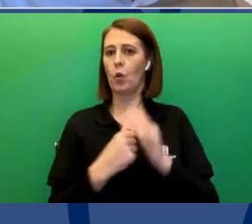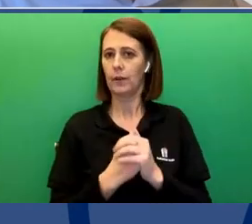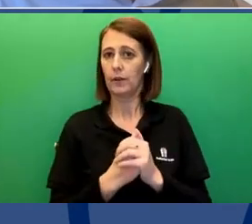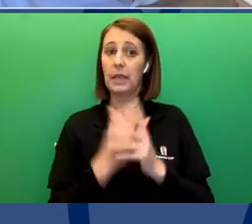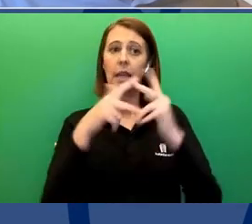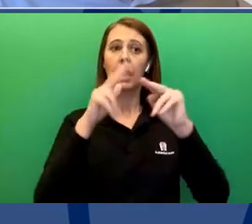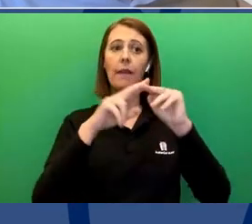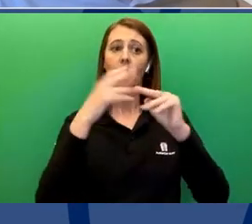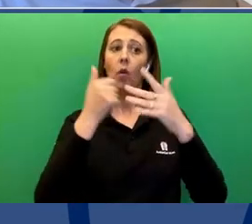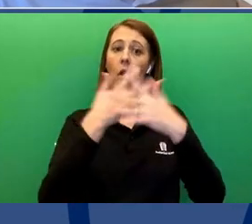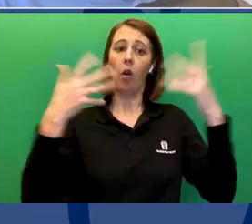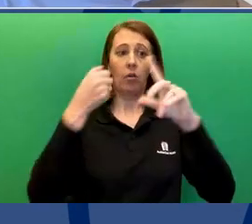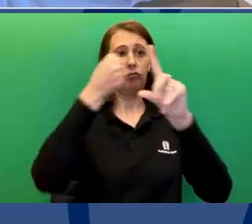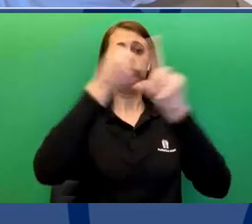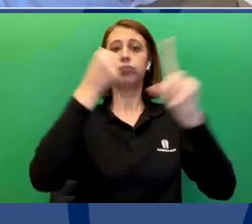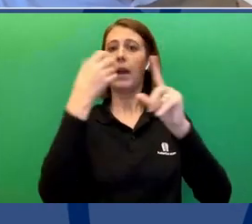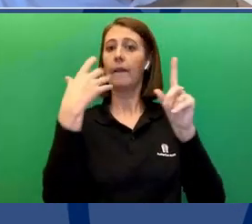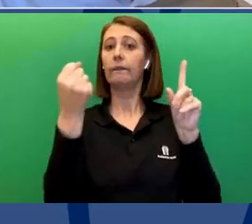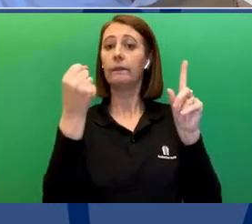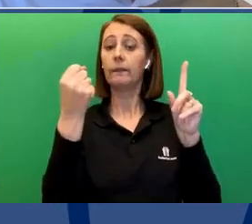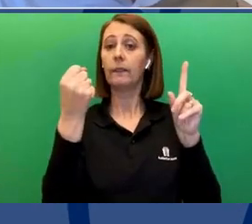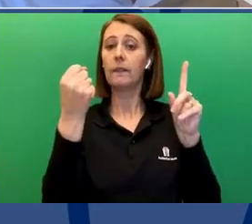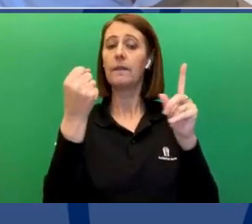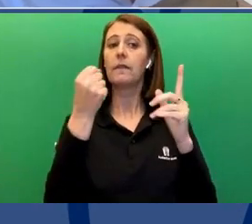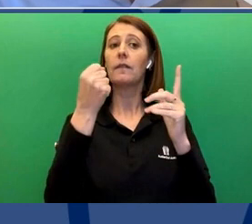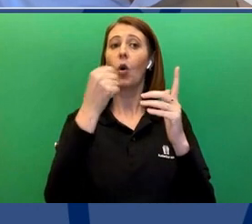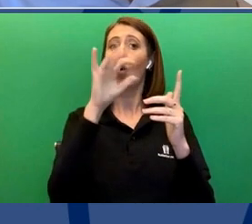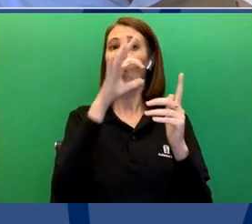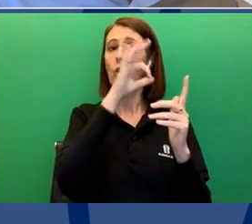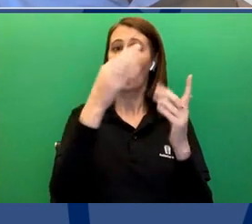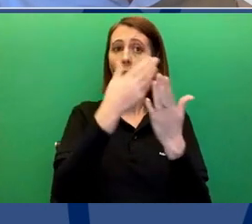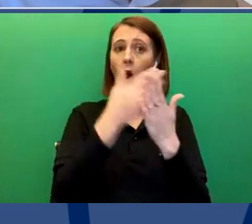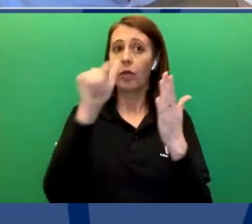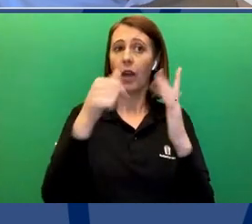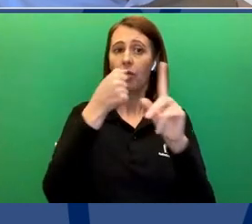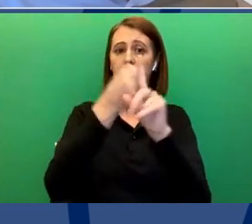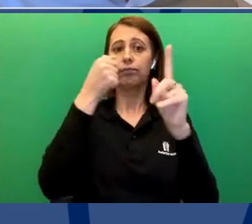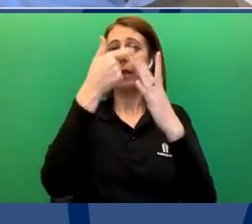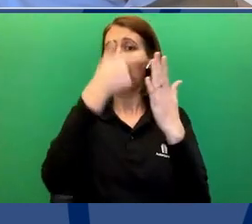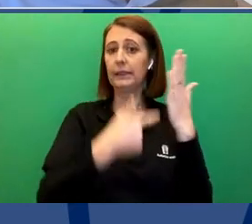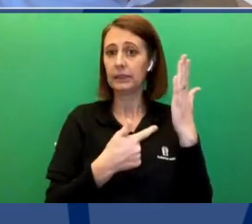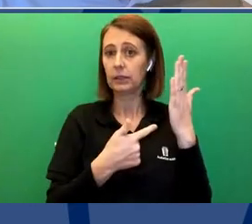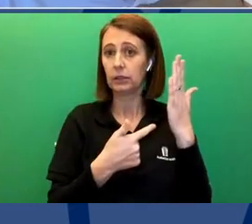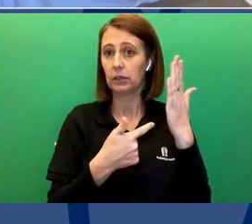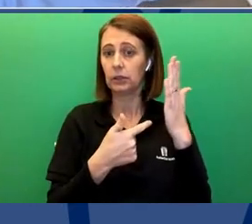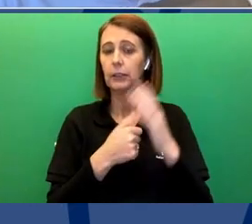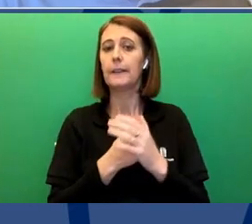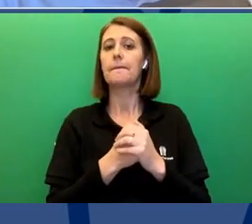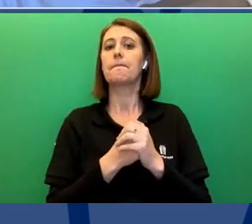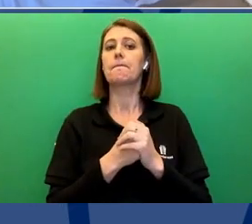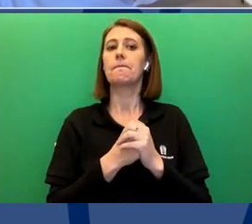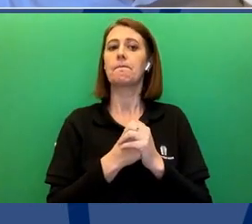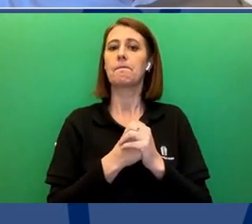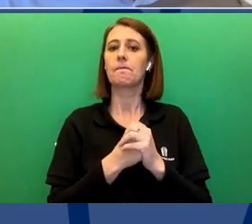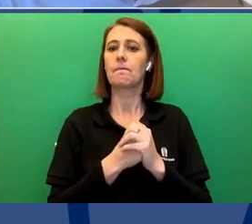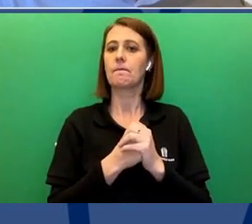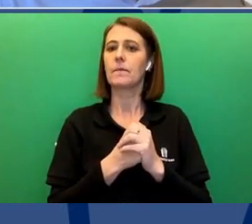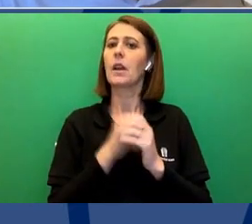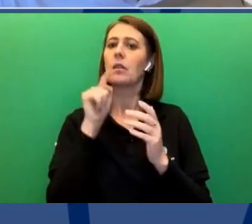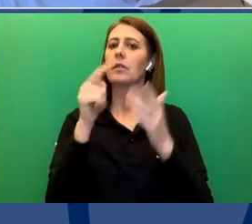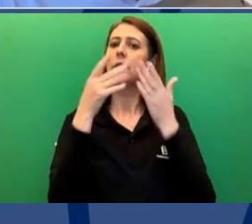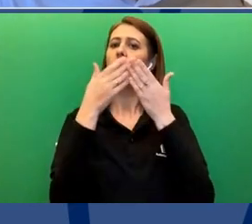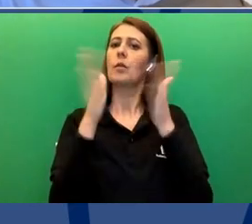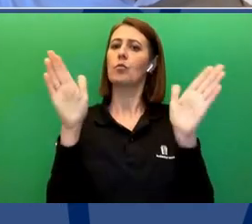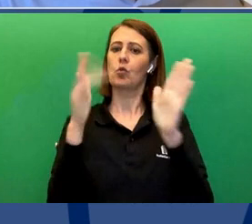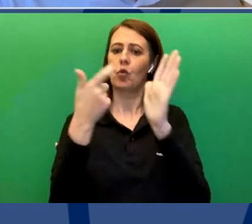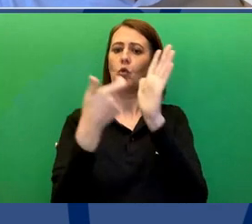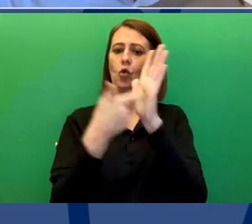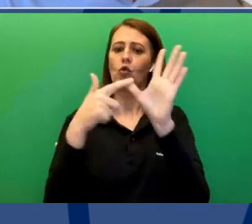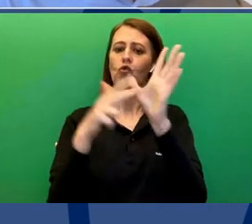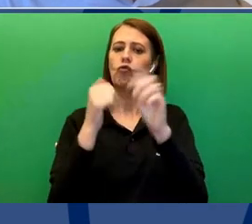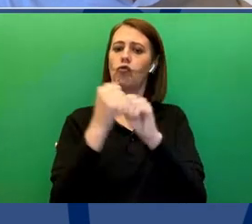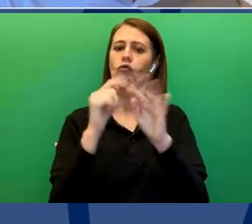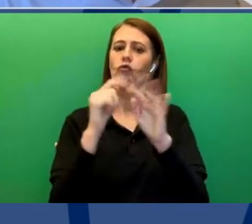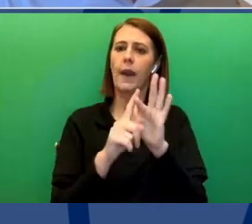list or not on the highly impacted list, there's quite a broad range of documentary evidence